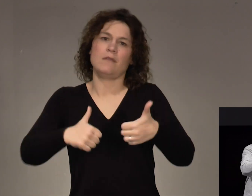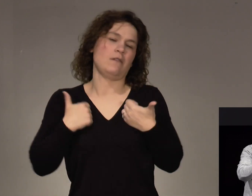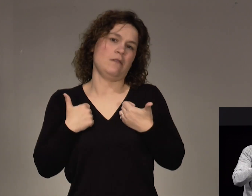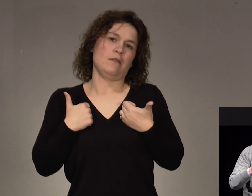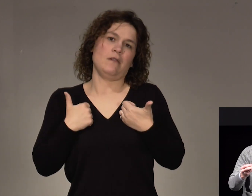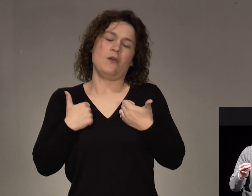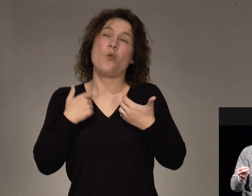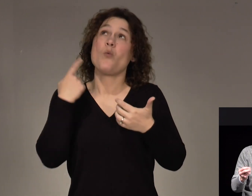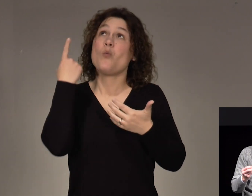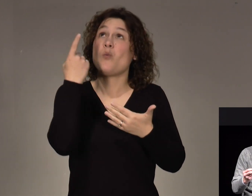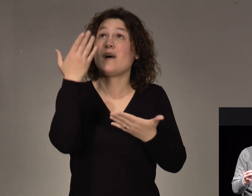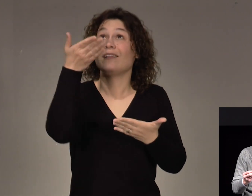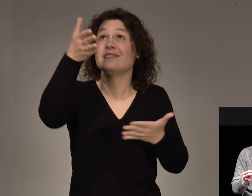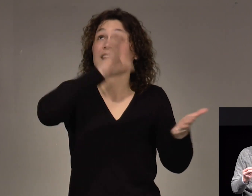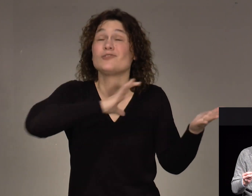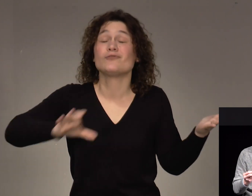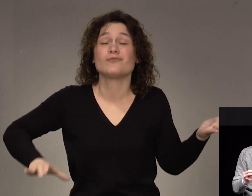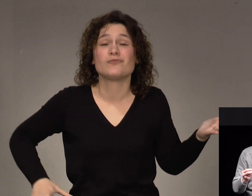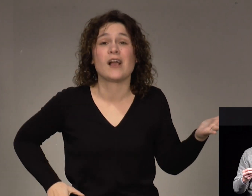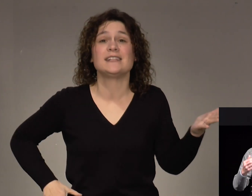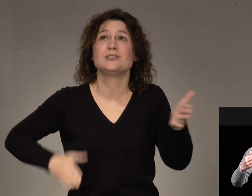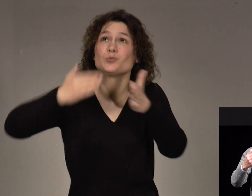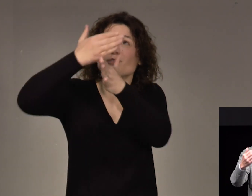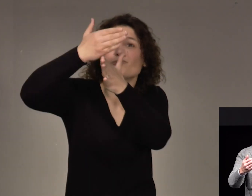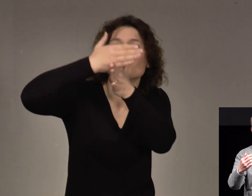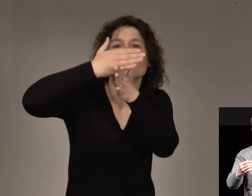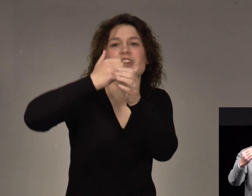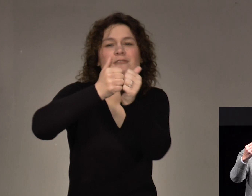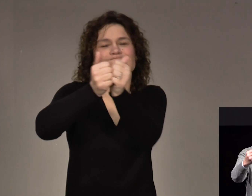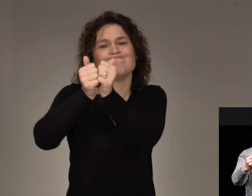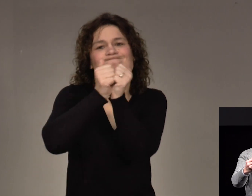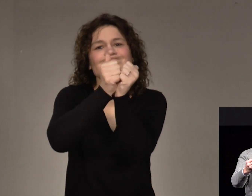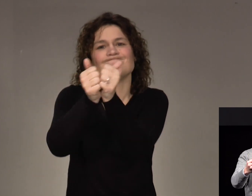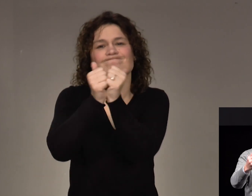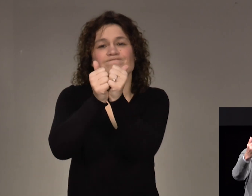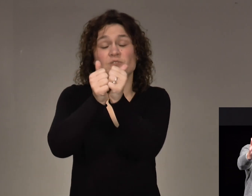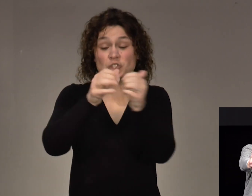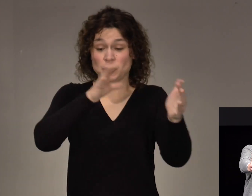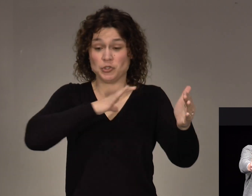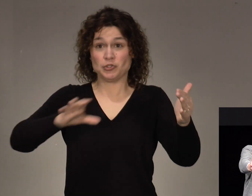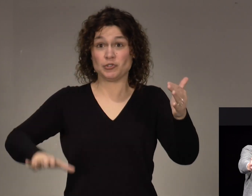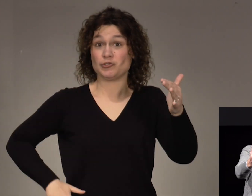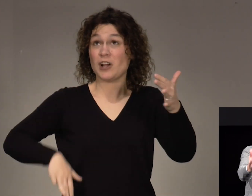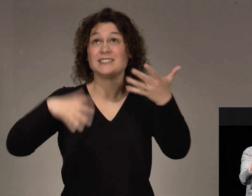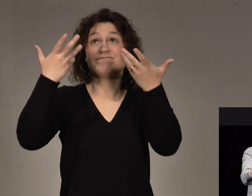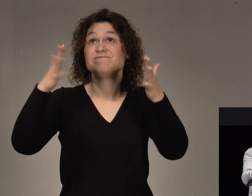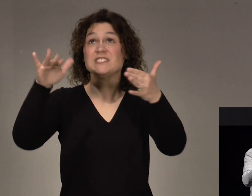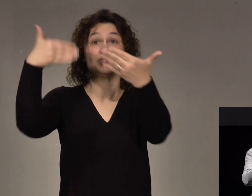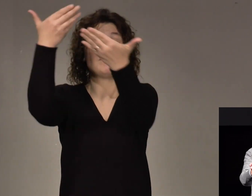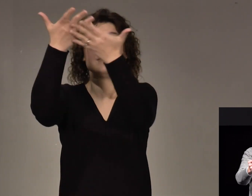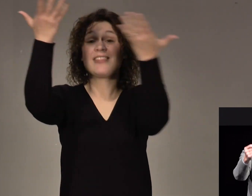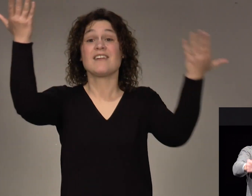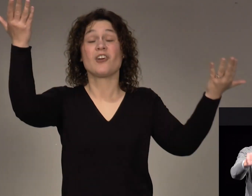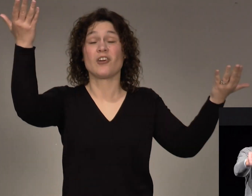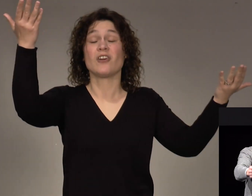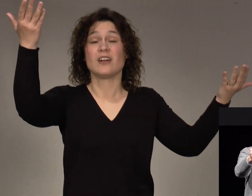that Christ will share with us. One that Christ has gone before us because as He